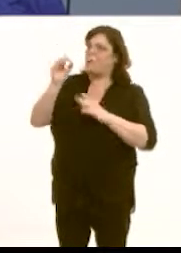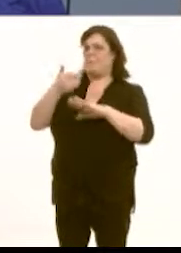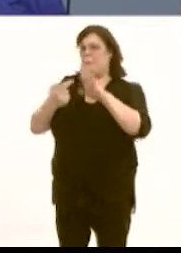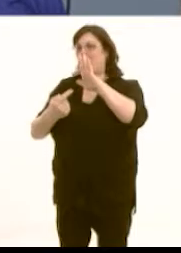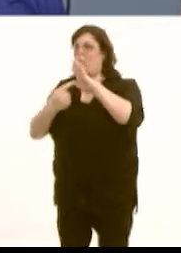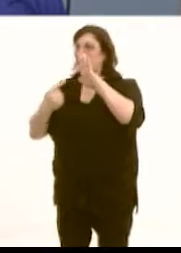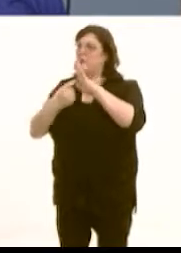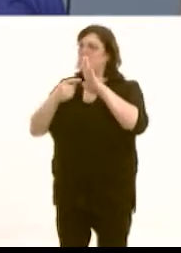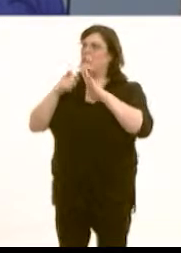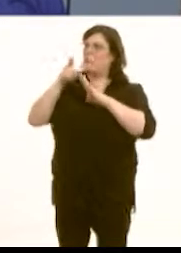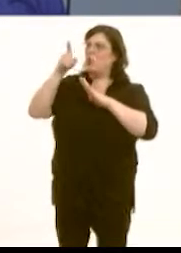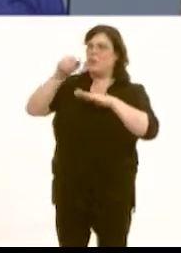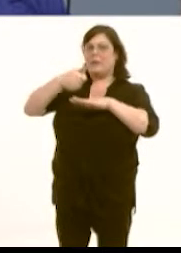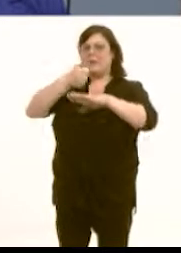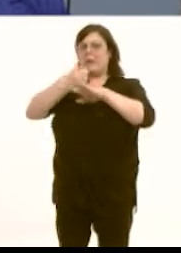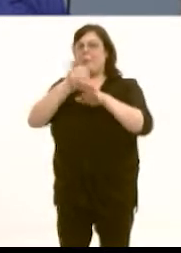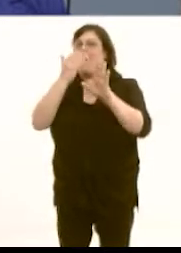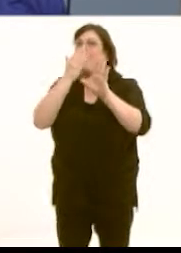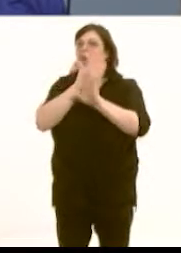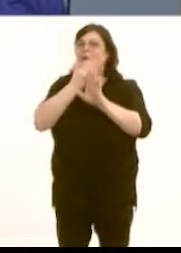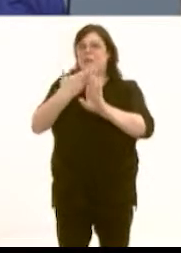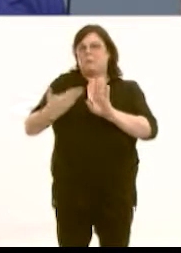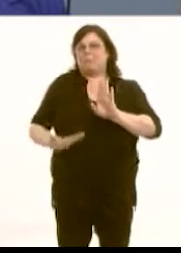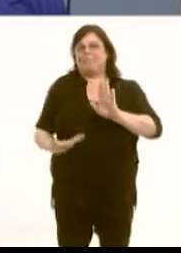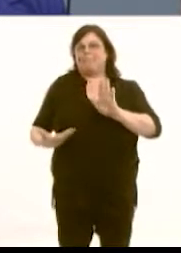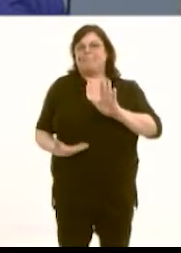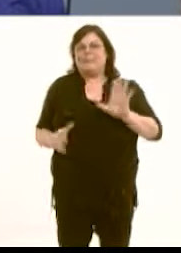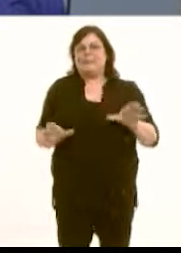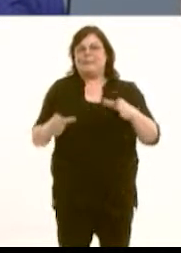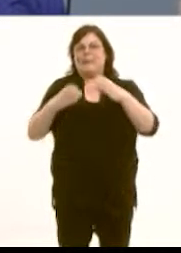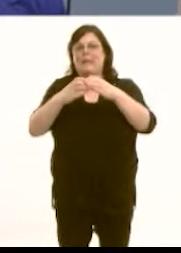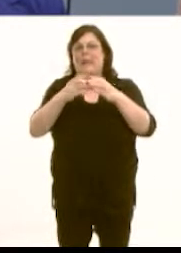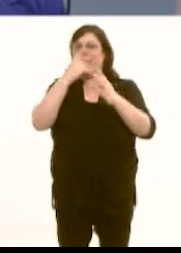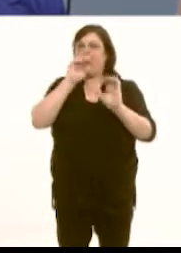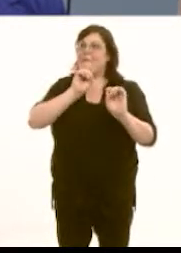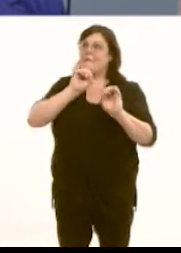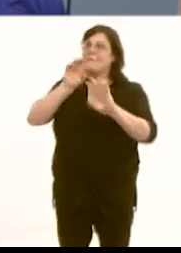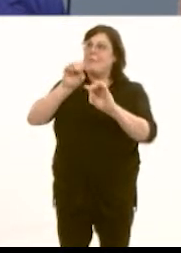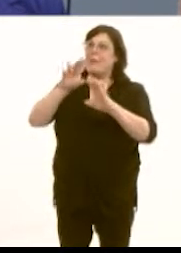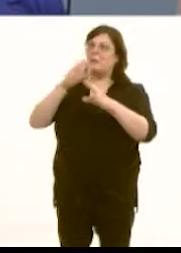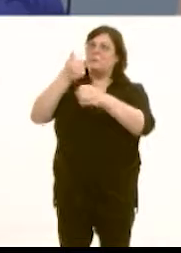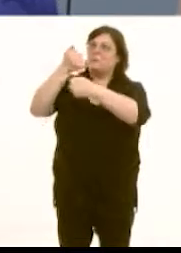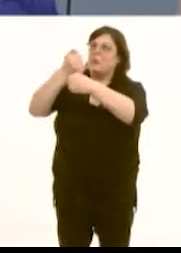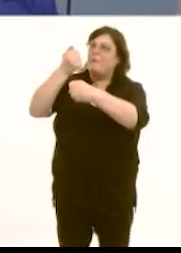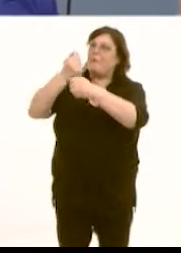private-sector-led investment council that can feed back to Government the requests of